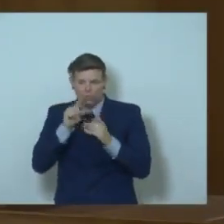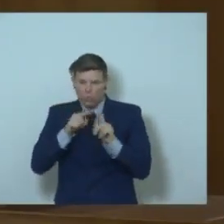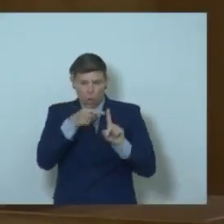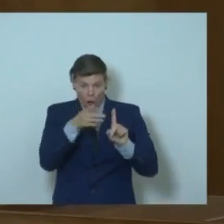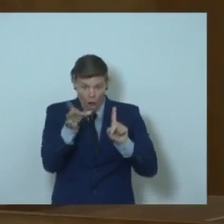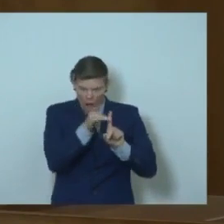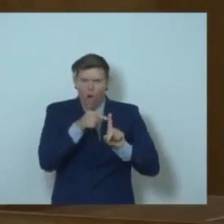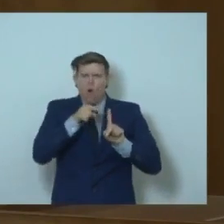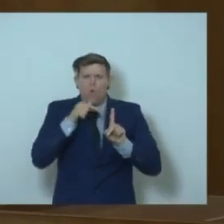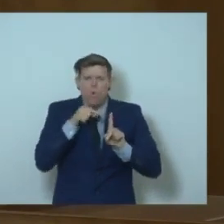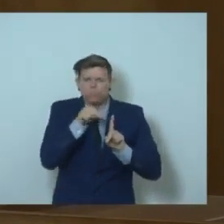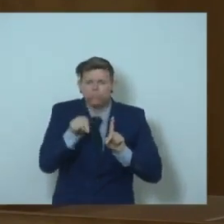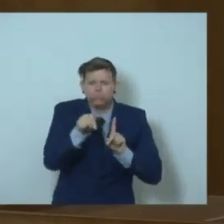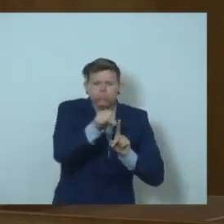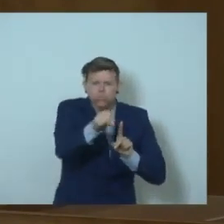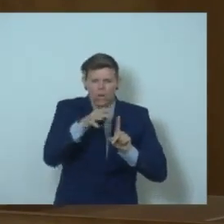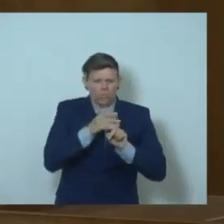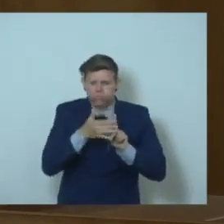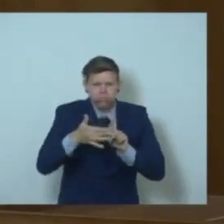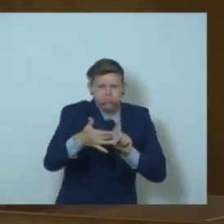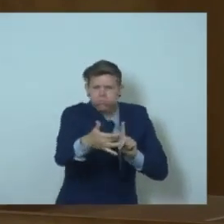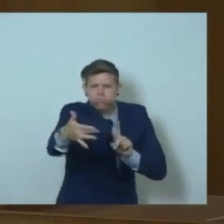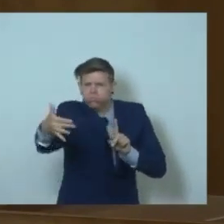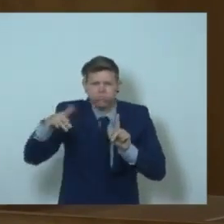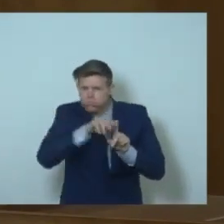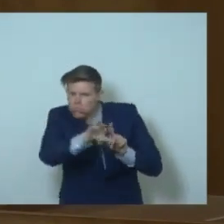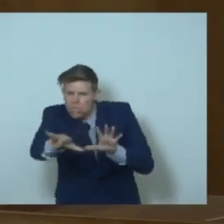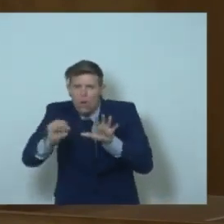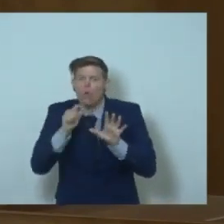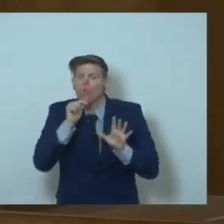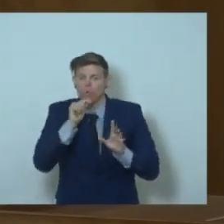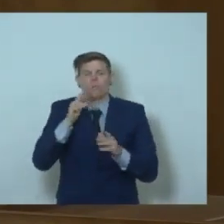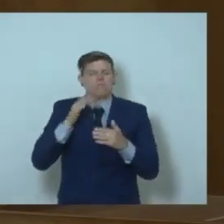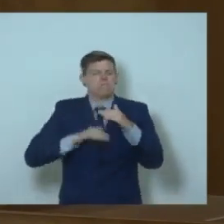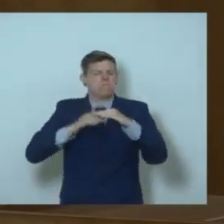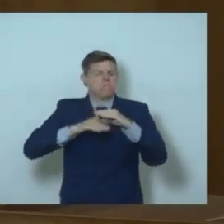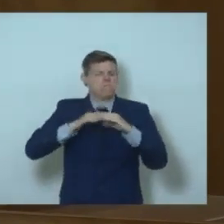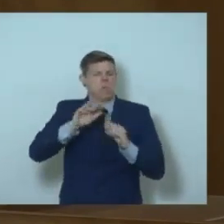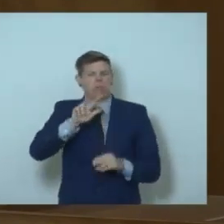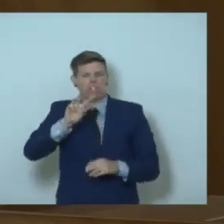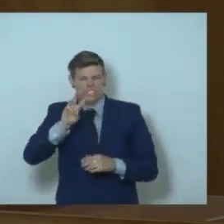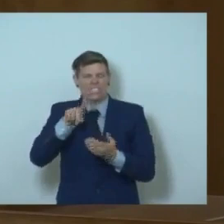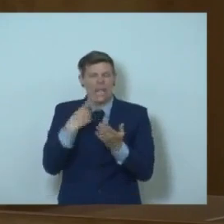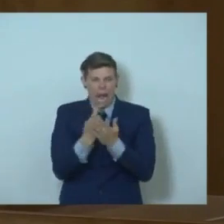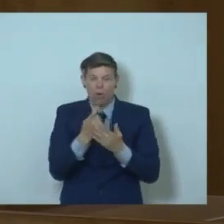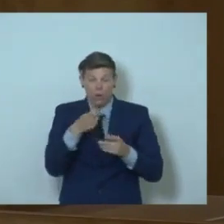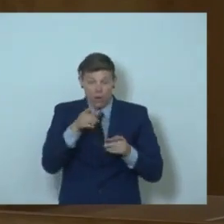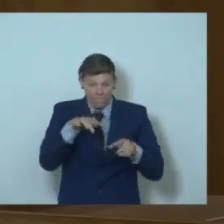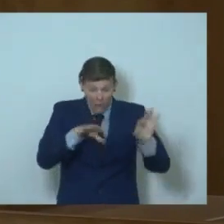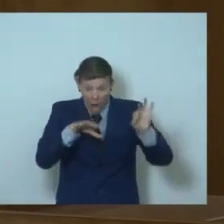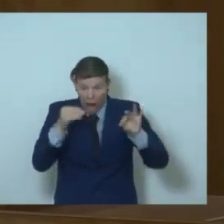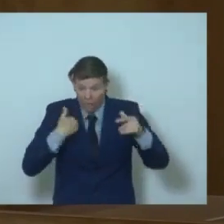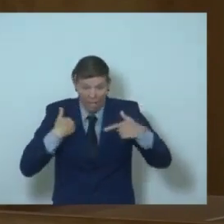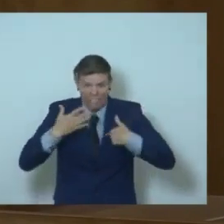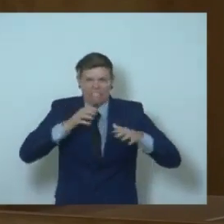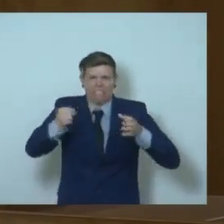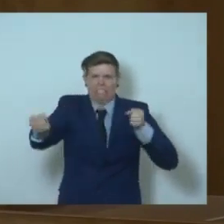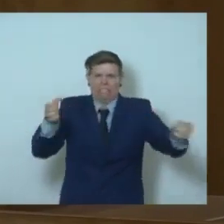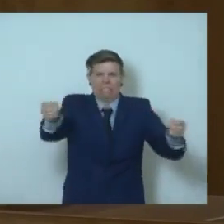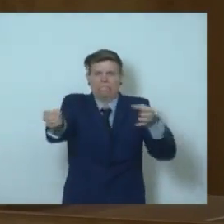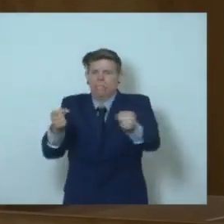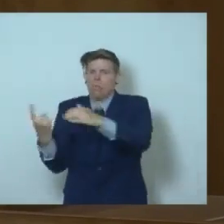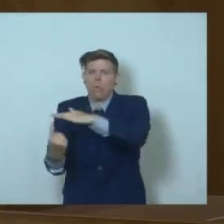IT’S TAKING US LONGER THAN EXPECTED THE TARGET BEING 36 HOURS TAKING LONGER THAN EXPECTED TO ICE TO REACH ALL THE CONTACTS AND GET THEM QUARANTINE.